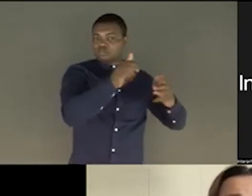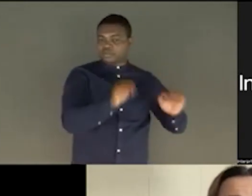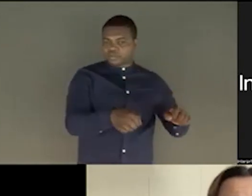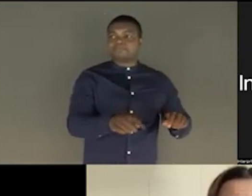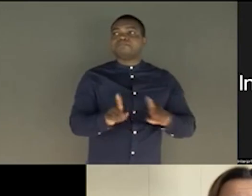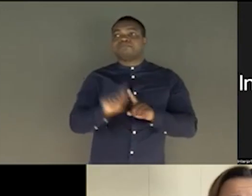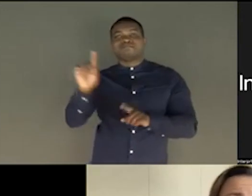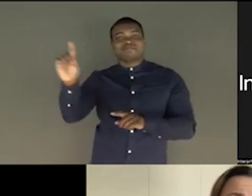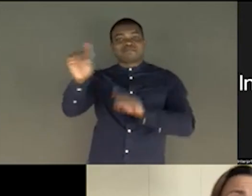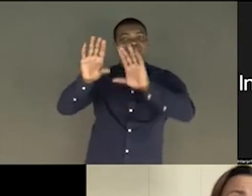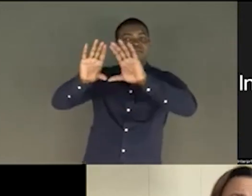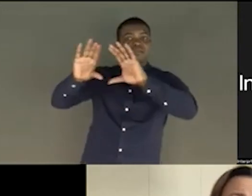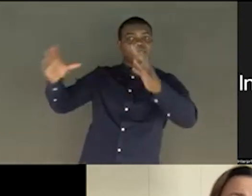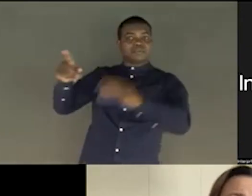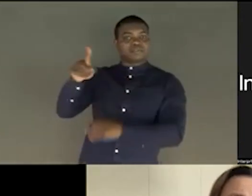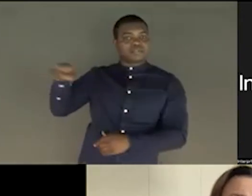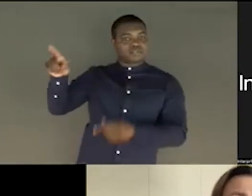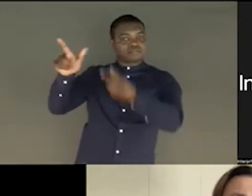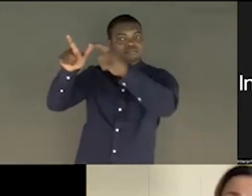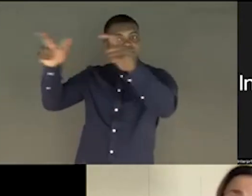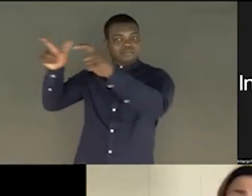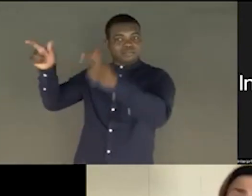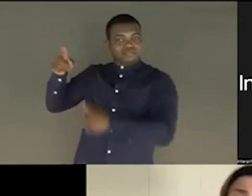of course, but mainly it has to do with the number of the amount of data around.